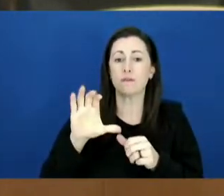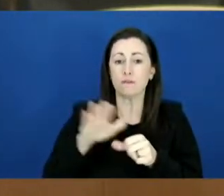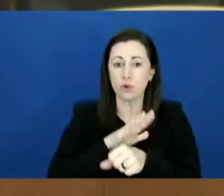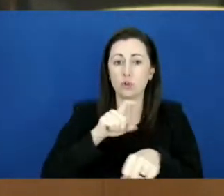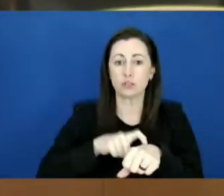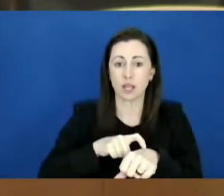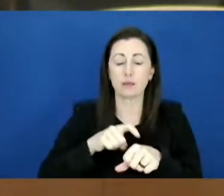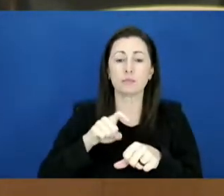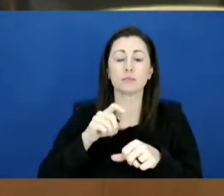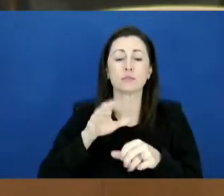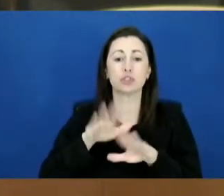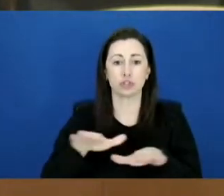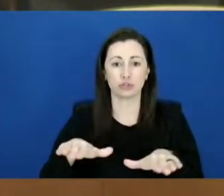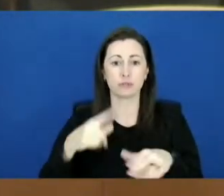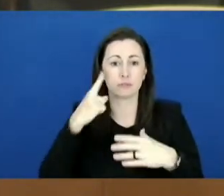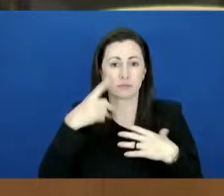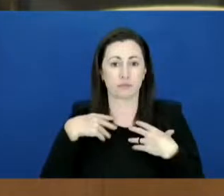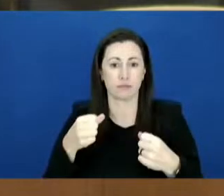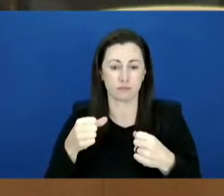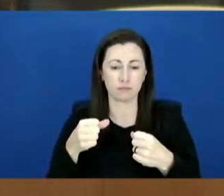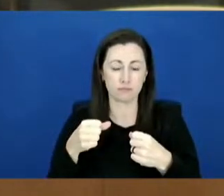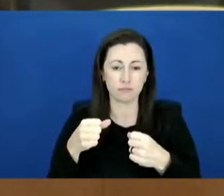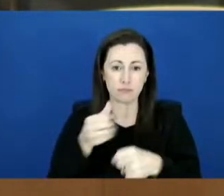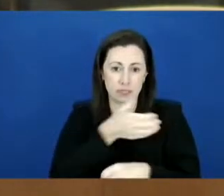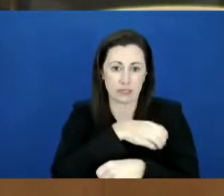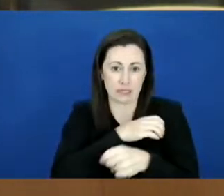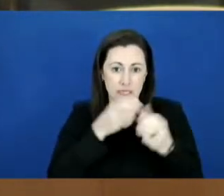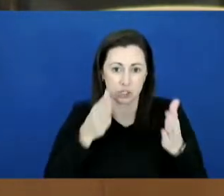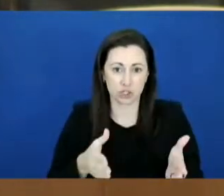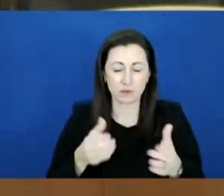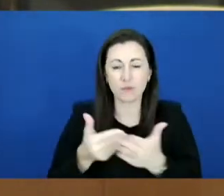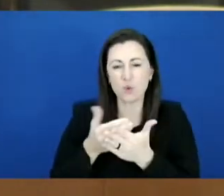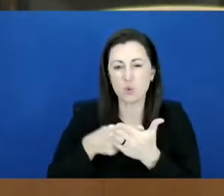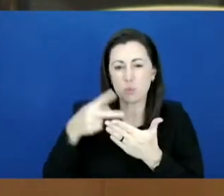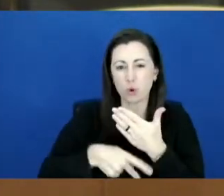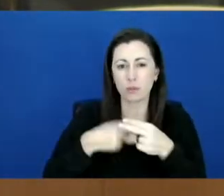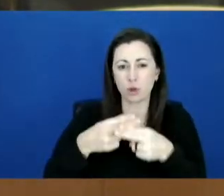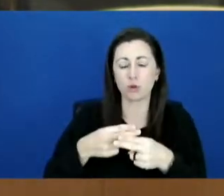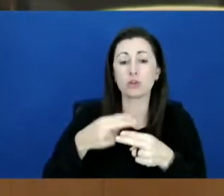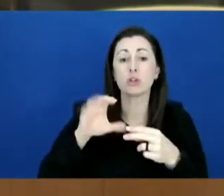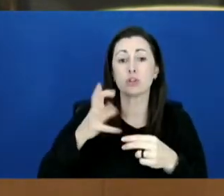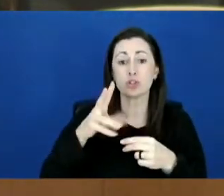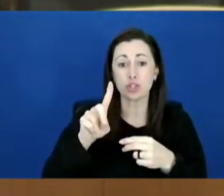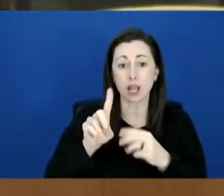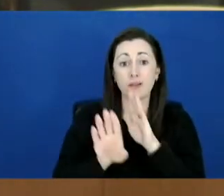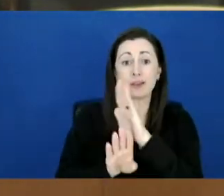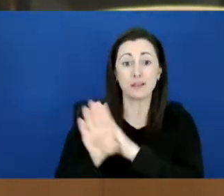FIRST TWO FULL-TIME CHILDREN'S